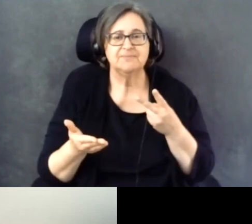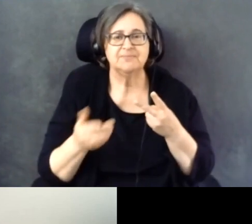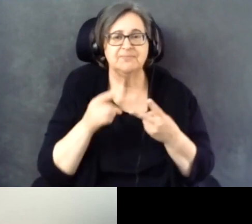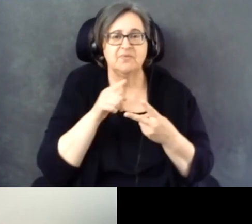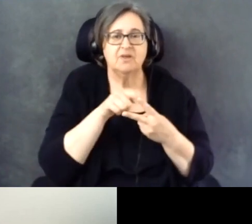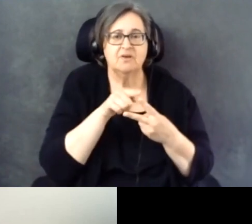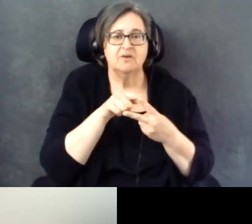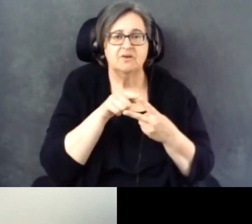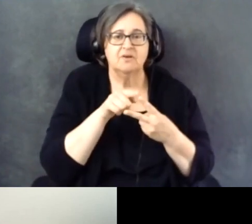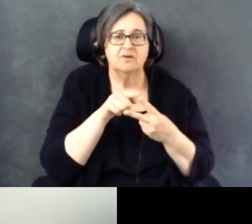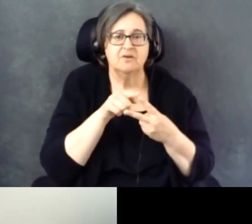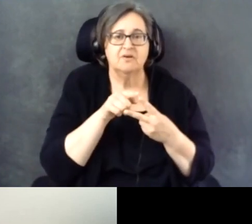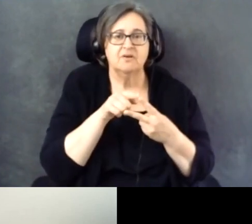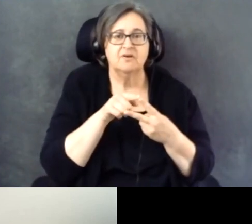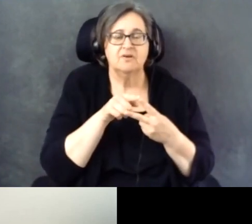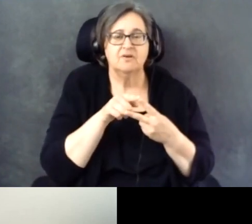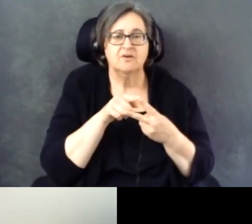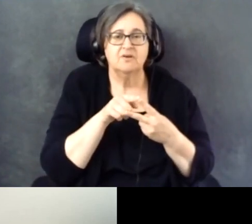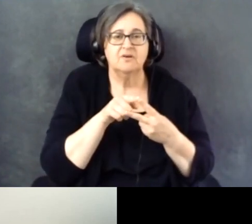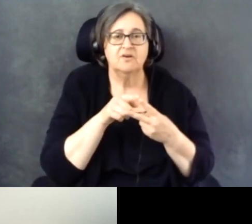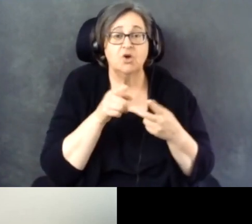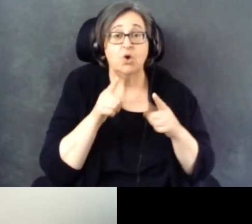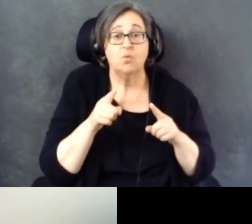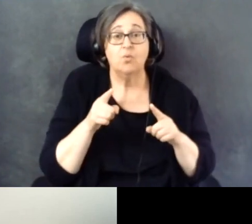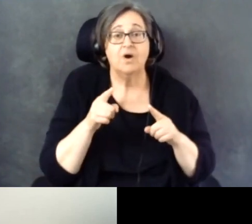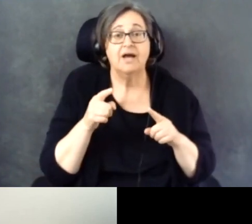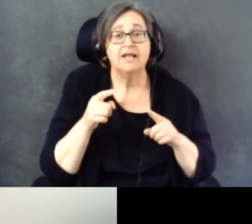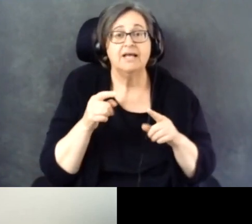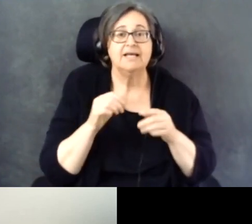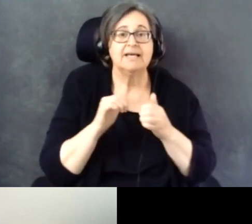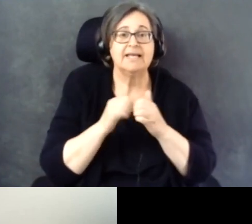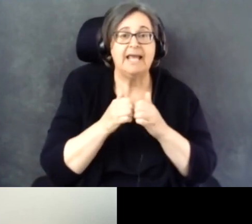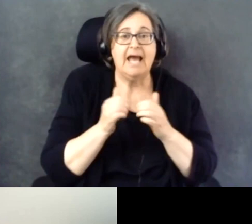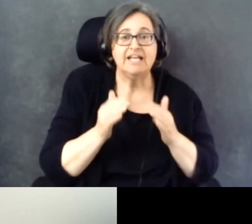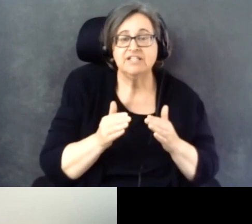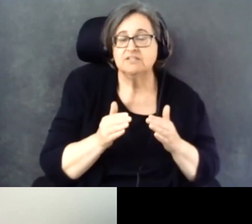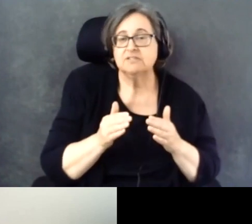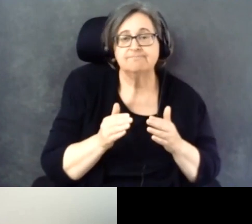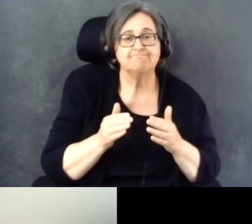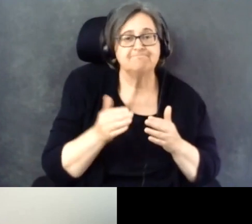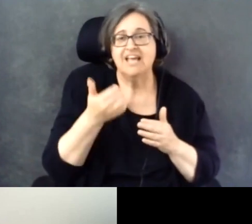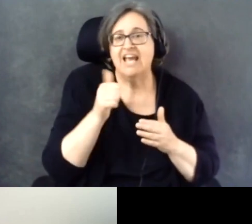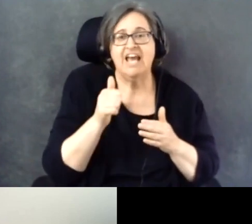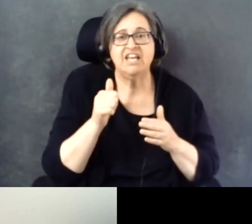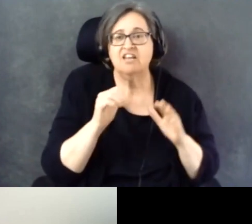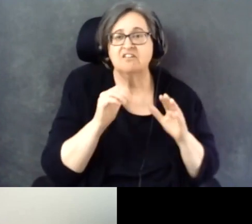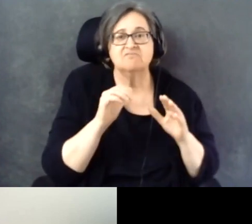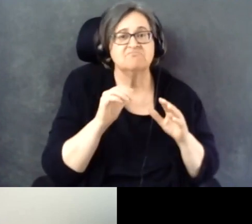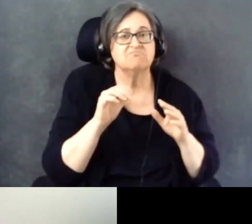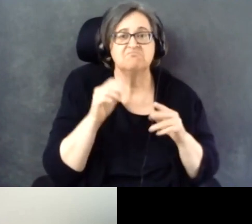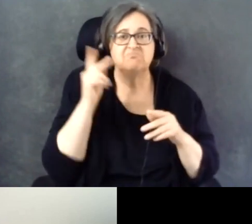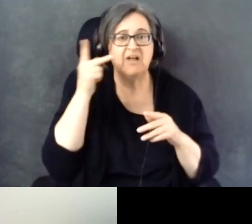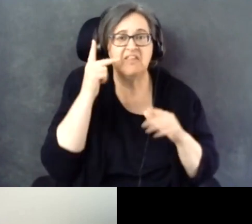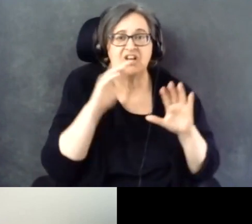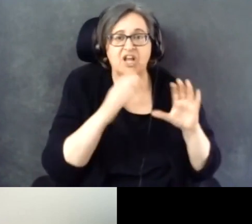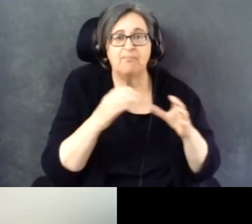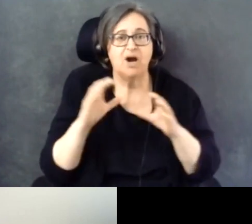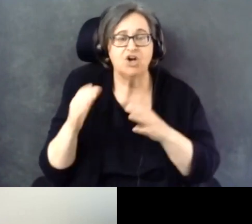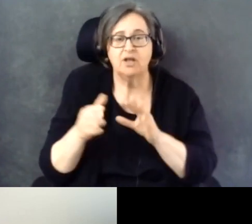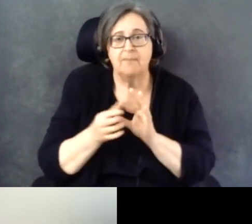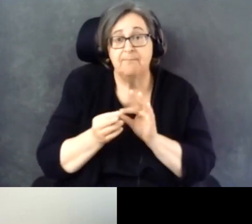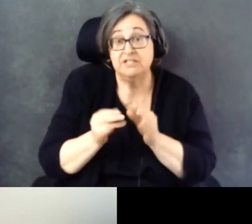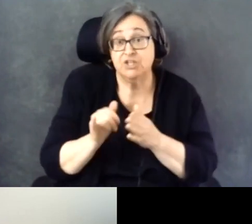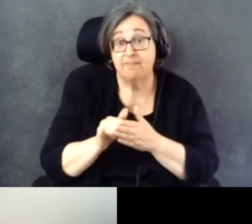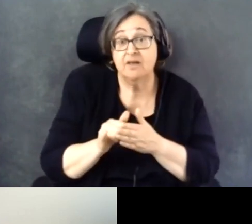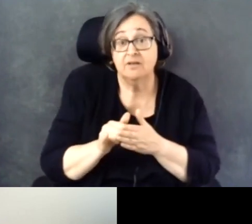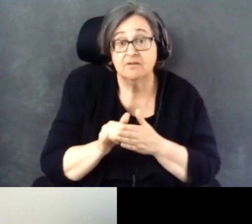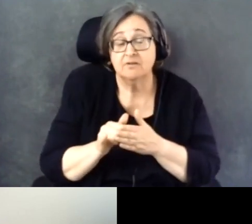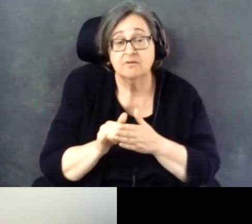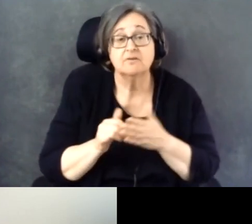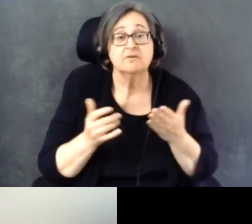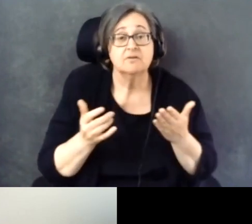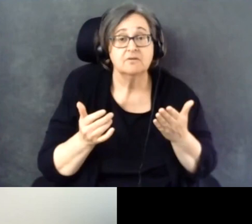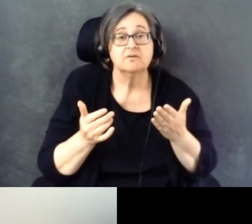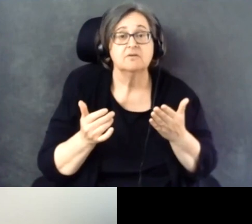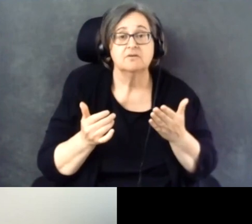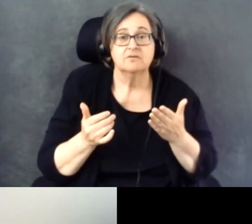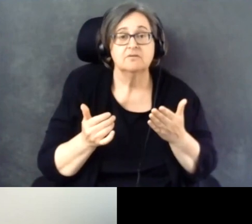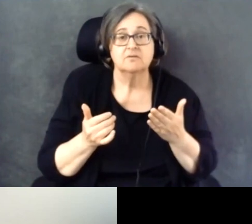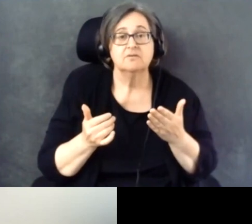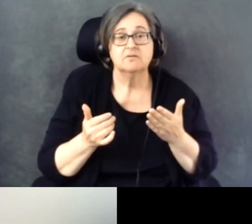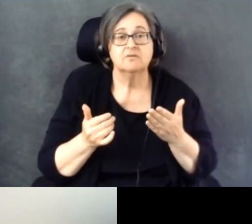One, when candidates of either/or any party mention it, you know, there's activists, kind